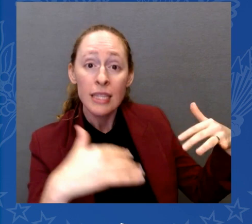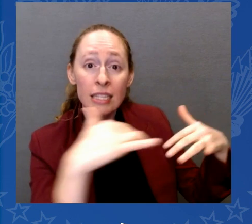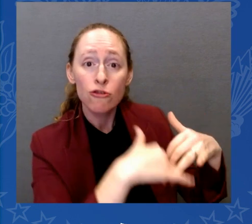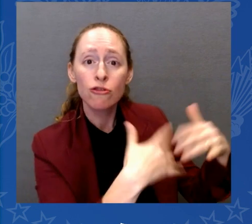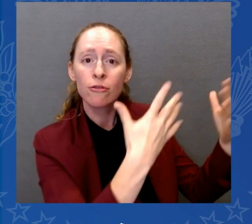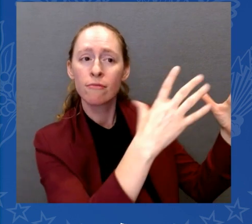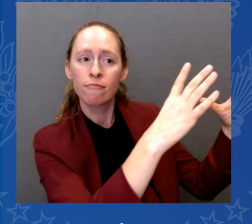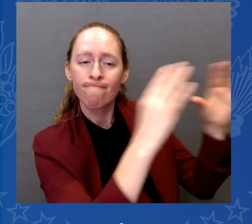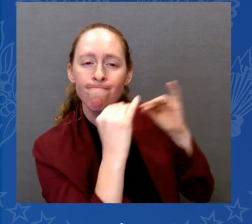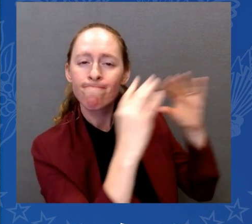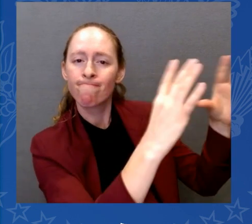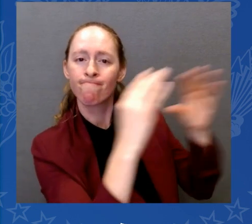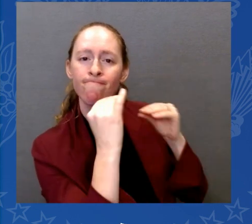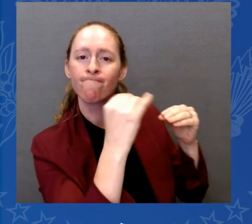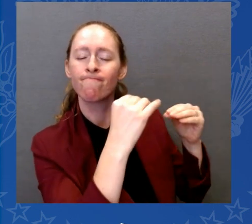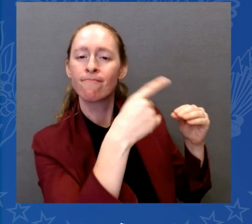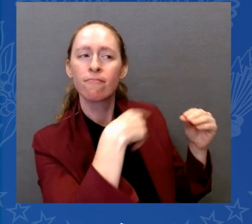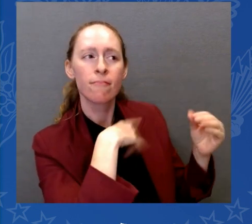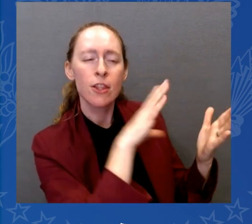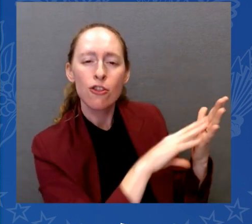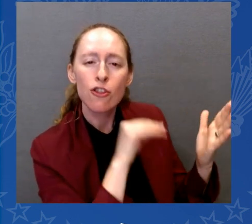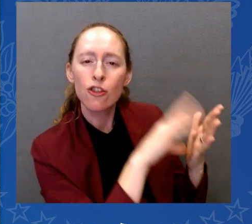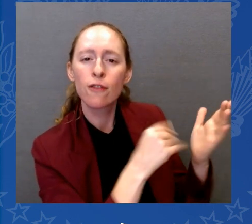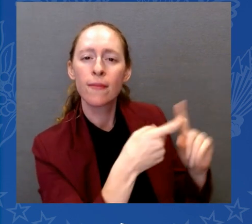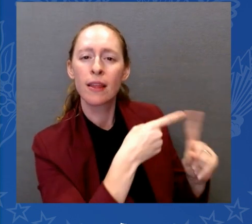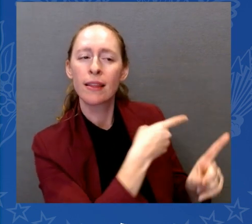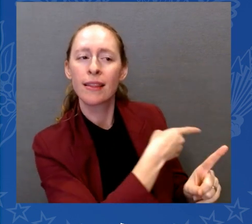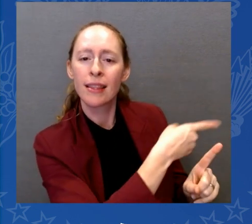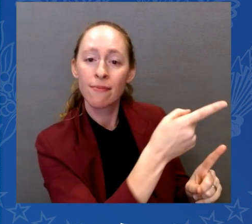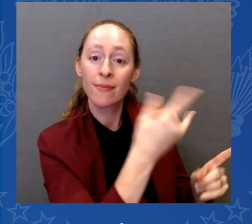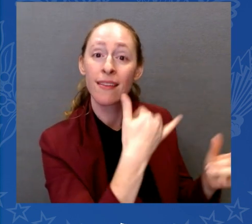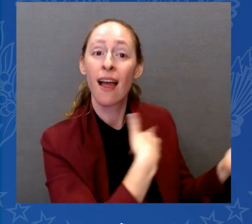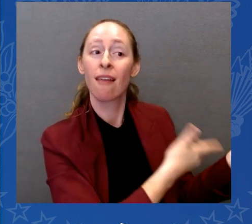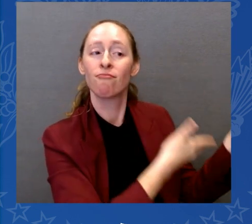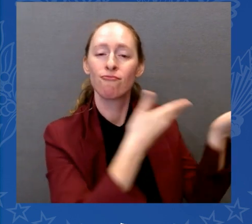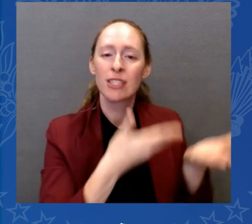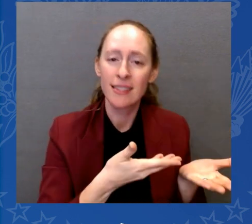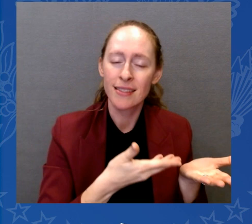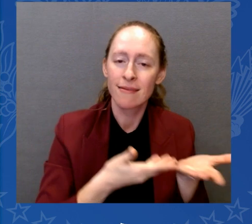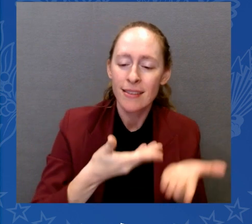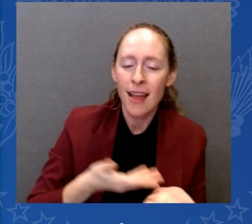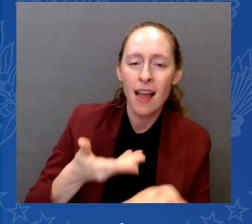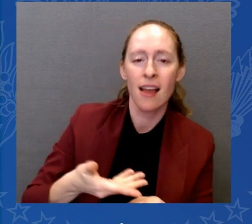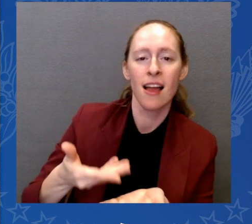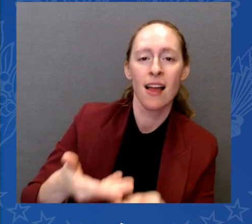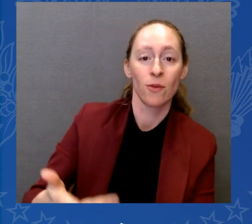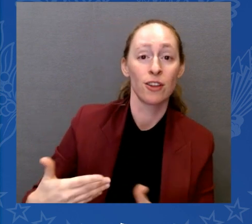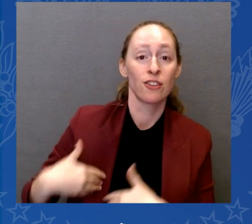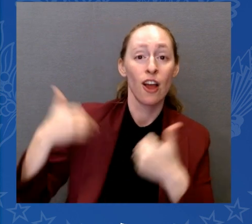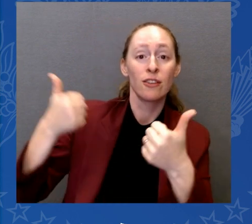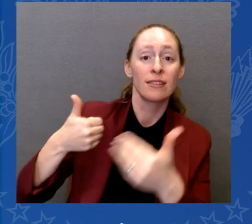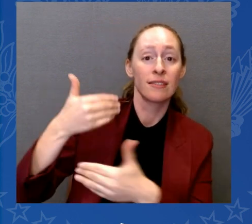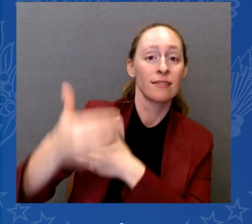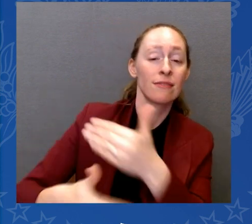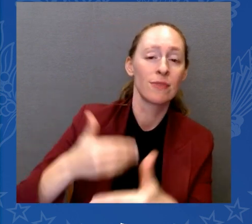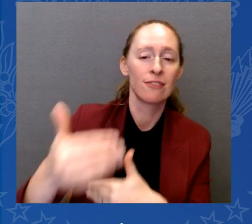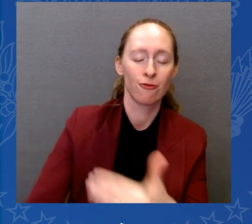as a national monument marks the next chapter in our story. And so I am honored to introduce the man